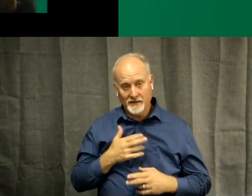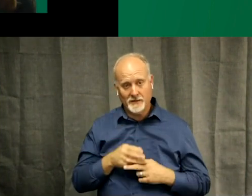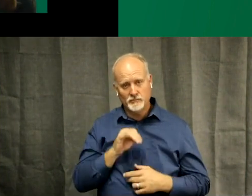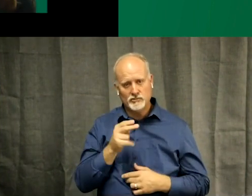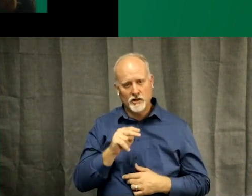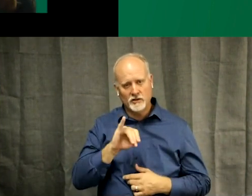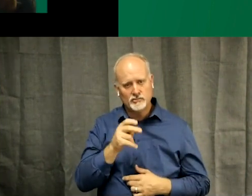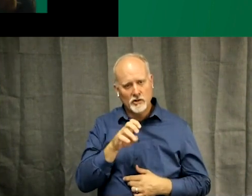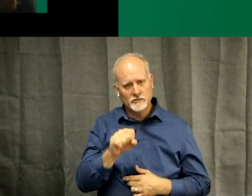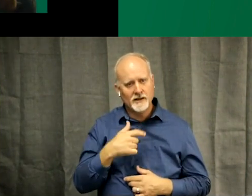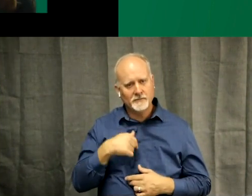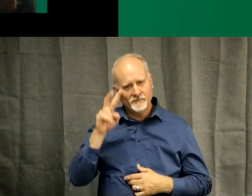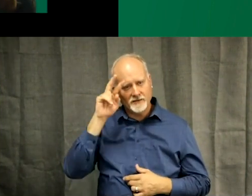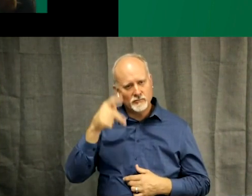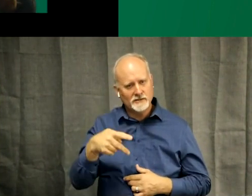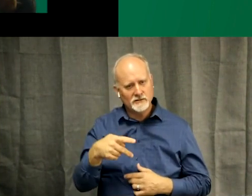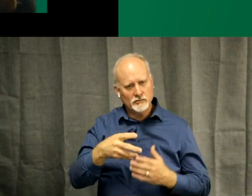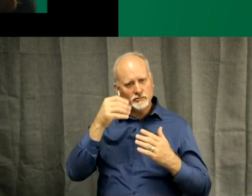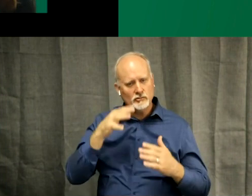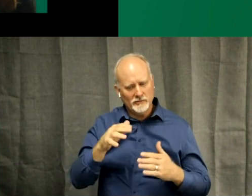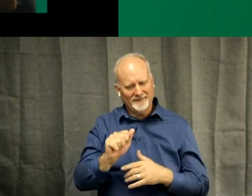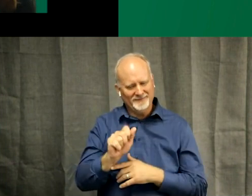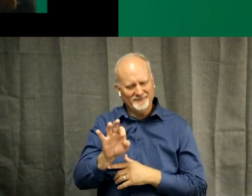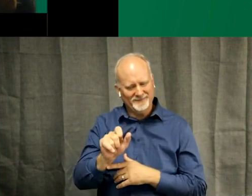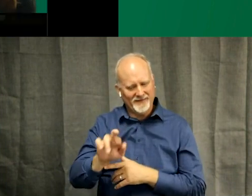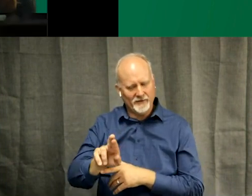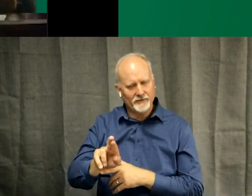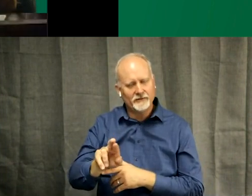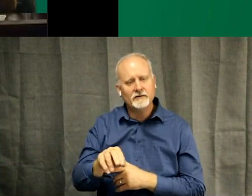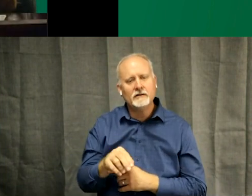i serve as the vice president of student affairs doing this pandemic and since march of this